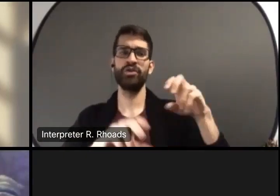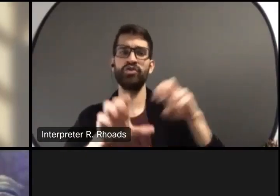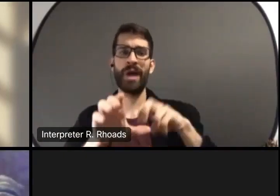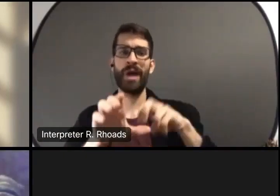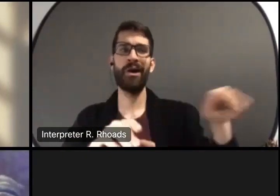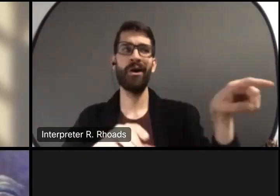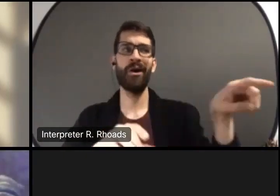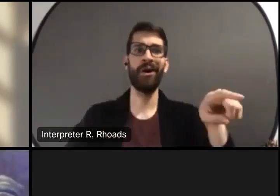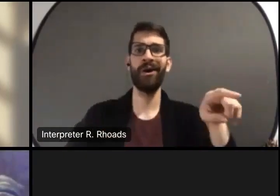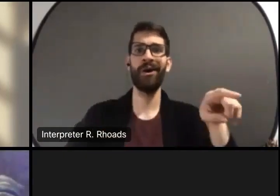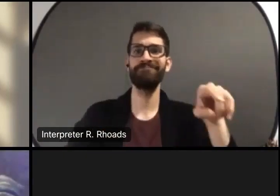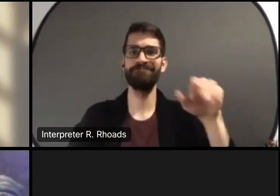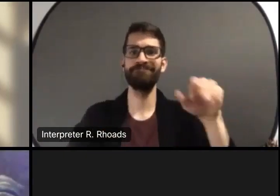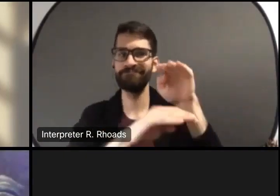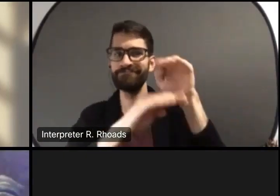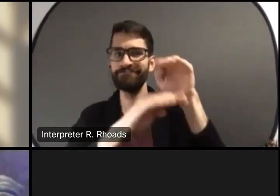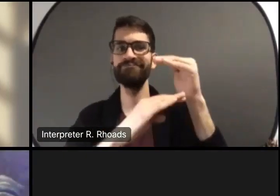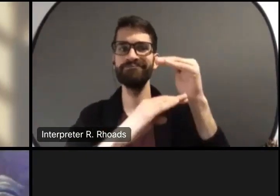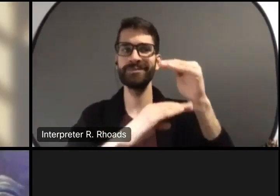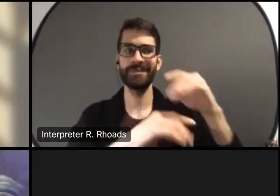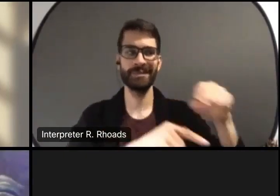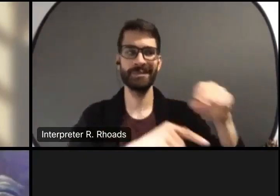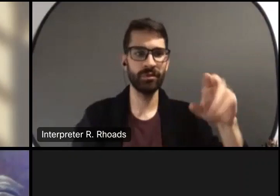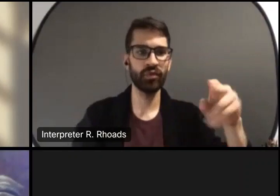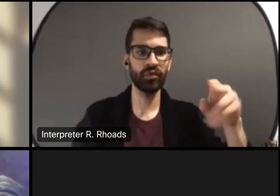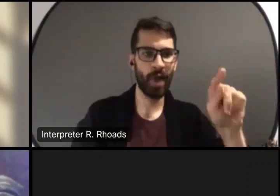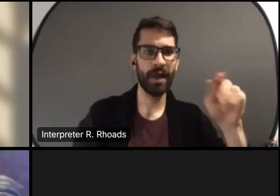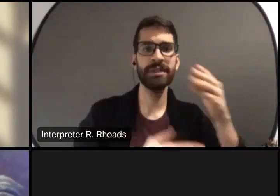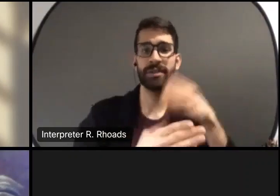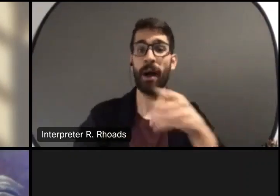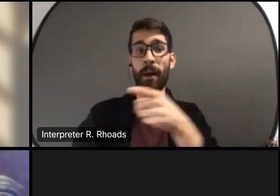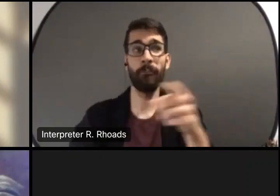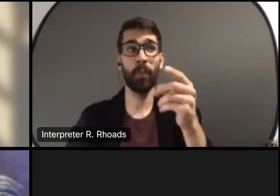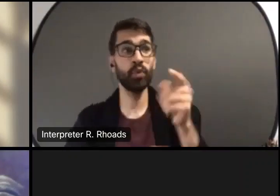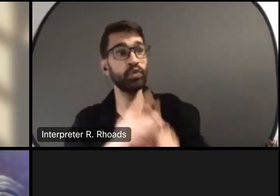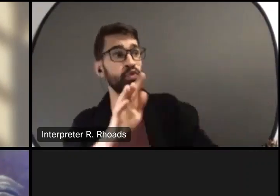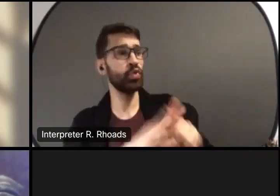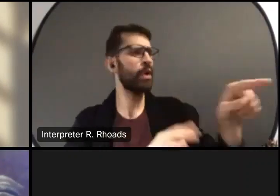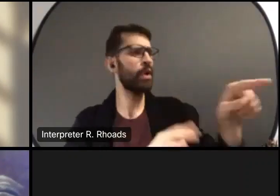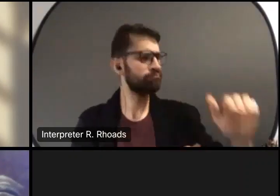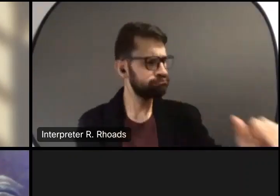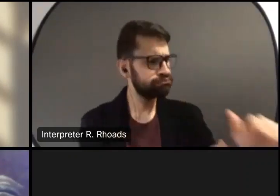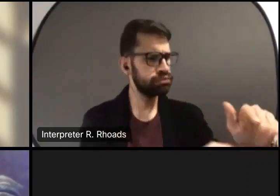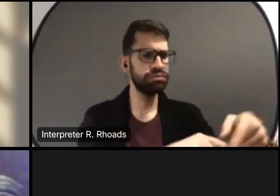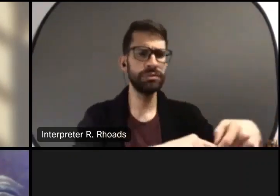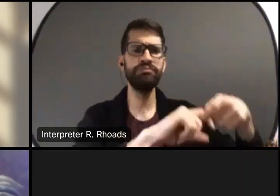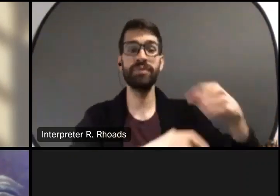you know, the chat being disabled and such because some of the language has become abusive. (Boese)